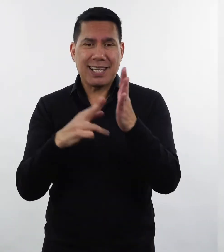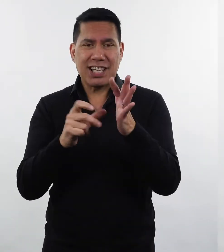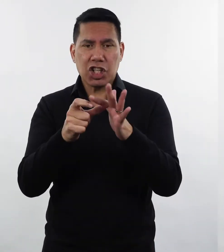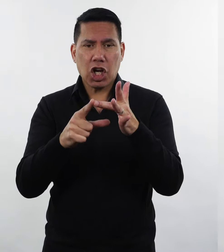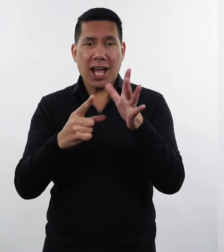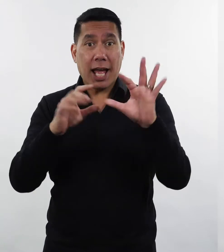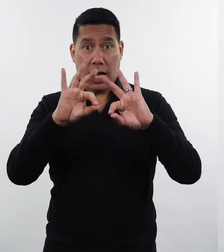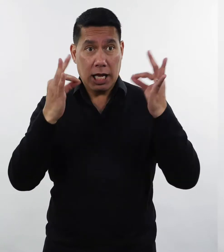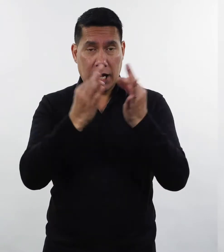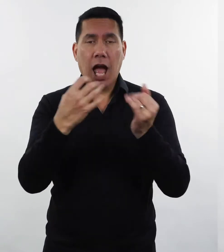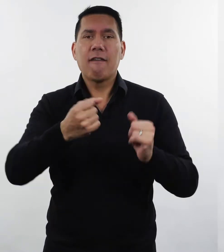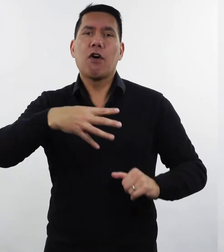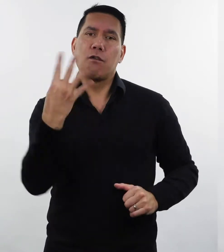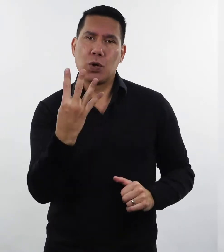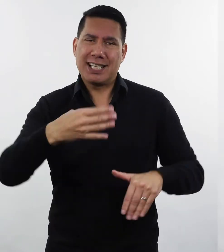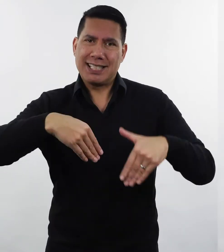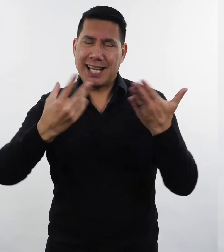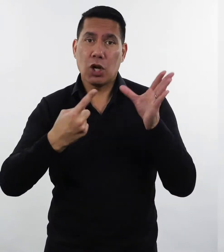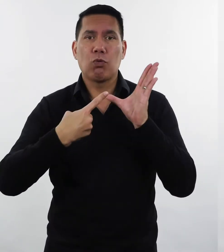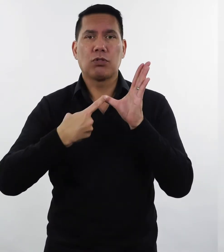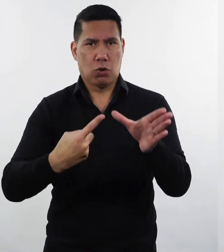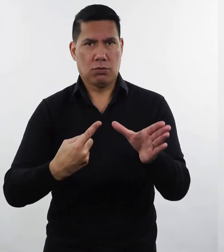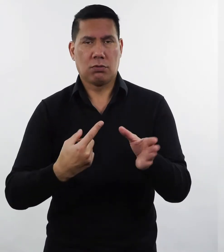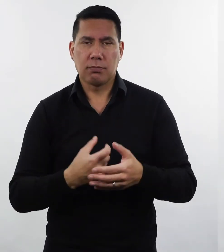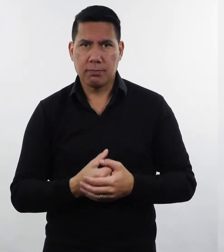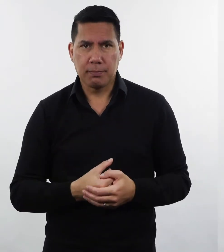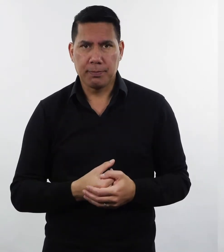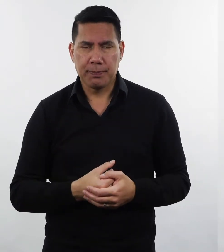If the NDIA does not respond within the 14 day time period,